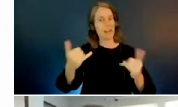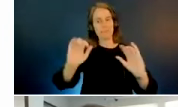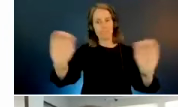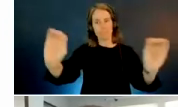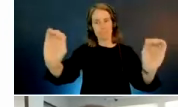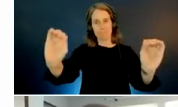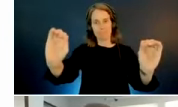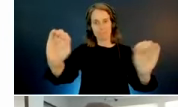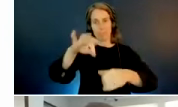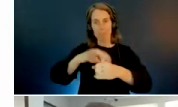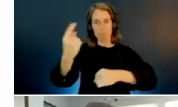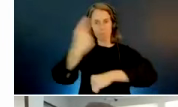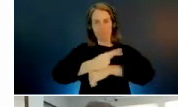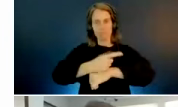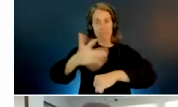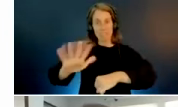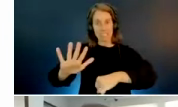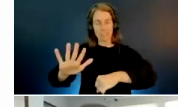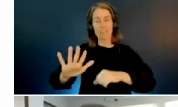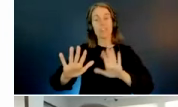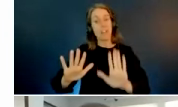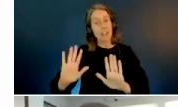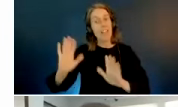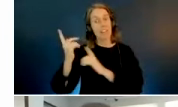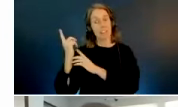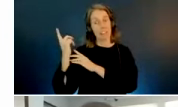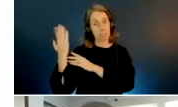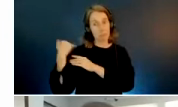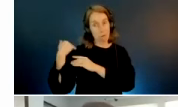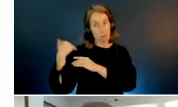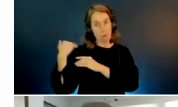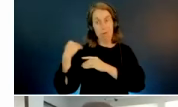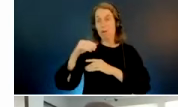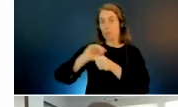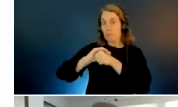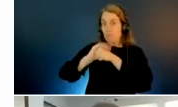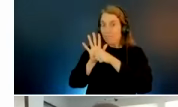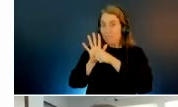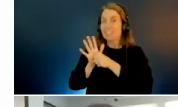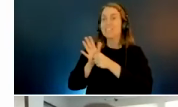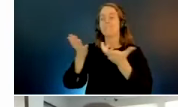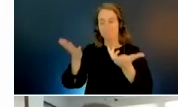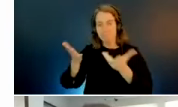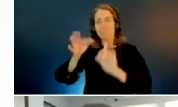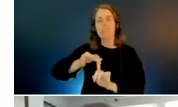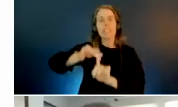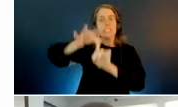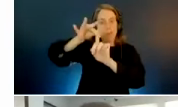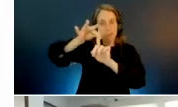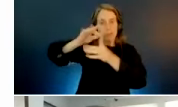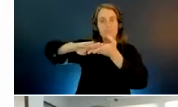um because we wanted to avoid the long lines we wanted to allow people uh room to social distance